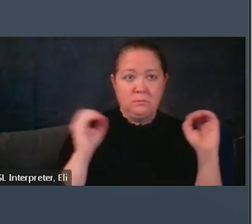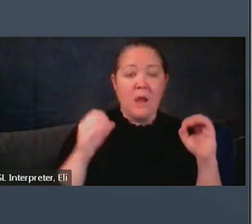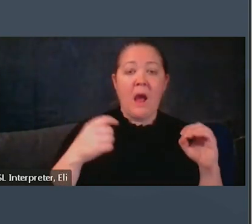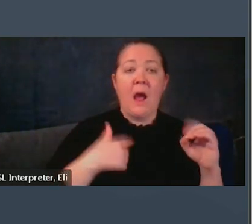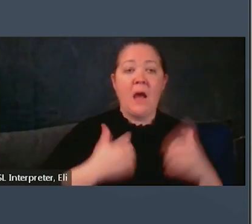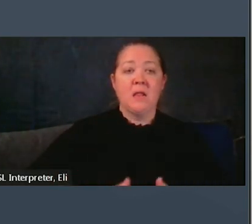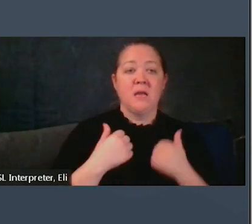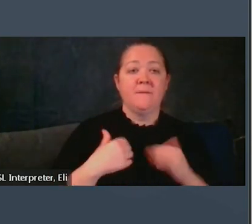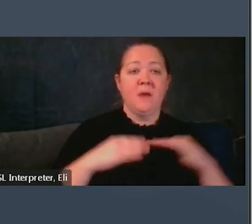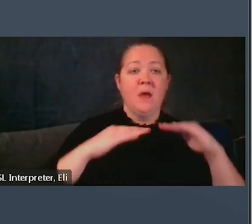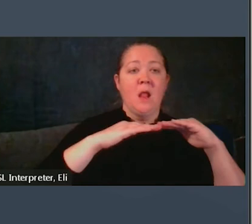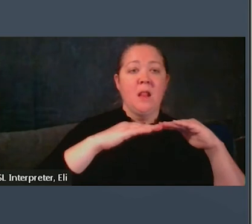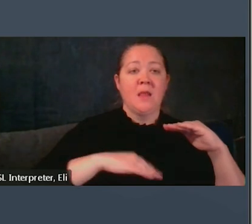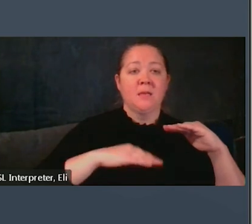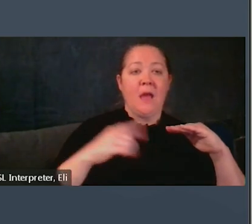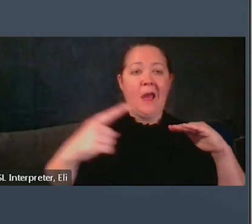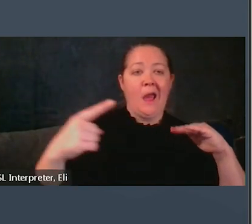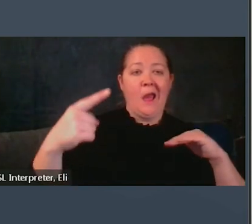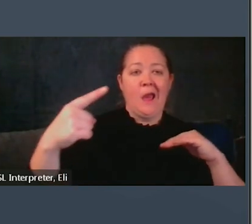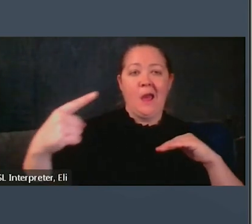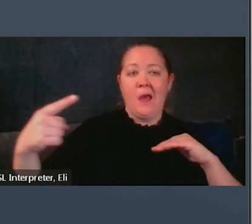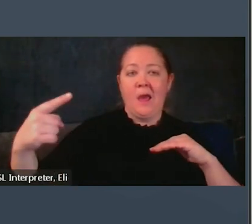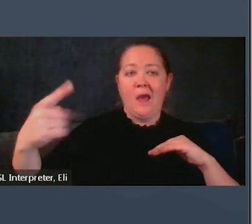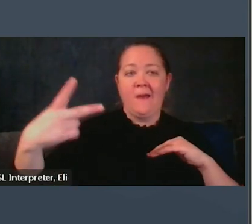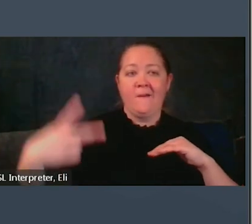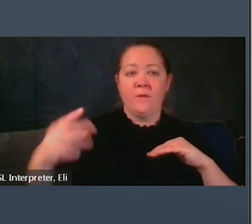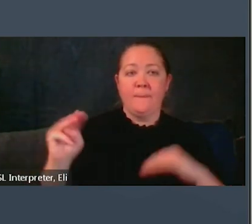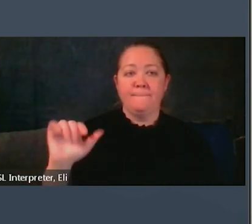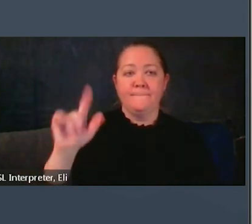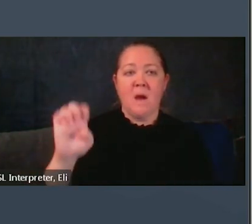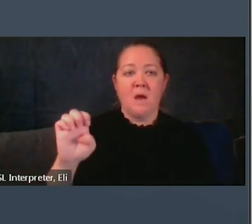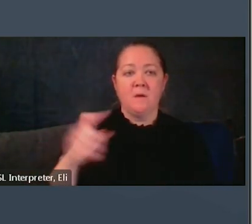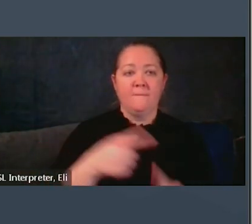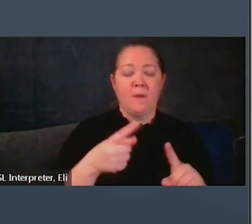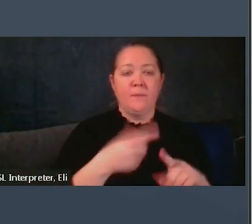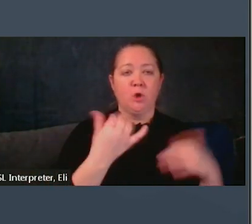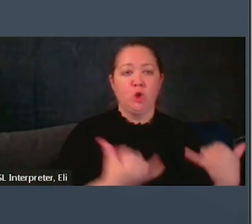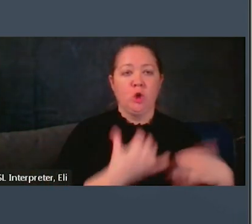shelter structure. And I find it this heartening that the County that I chose